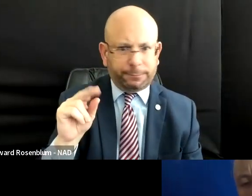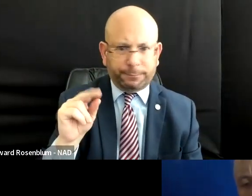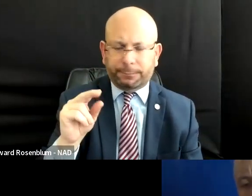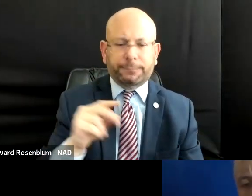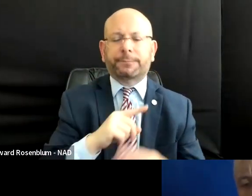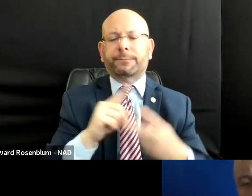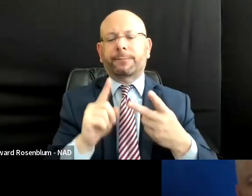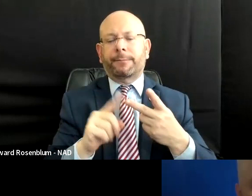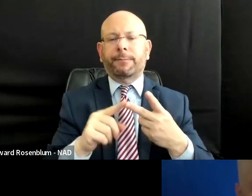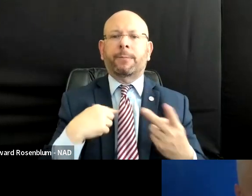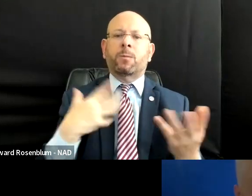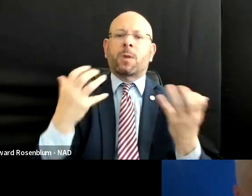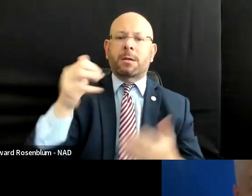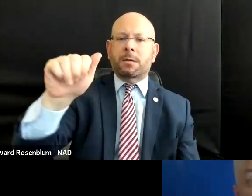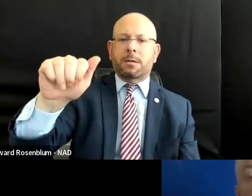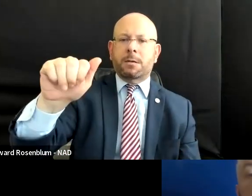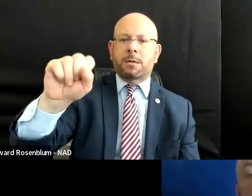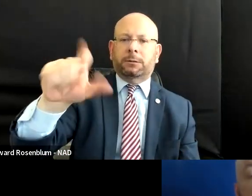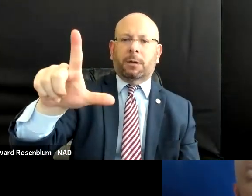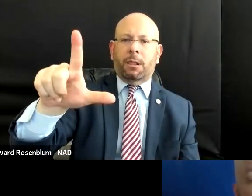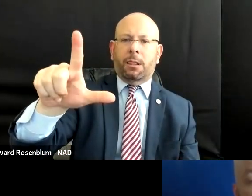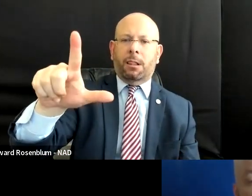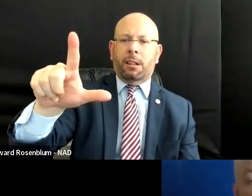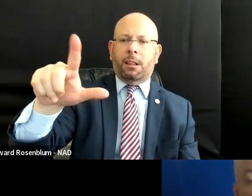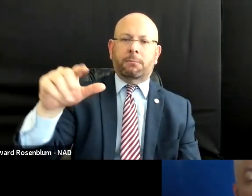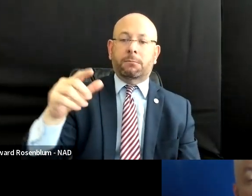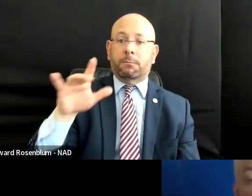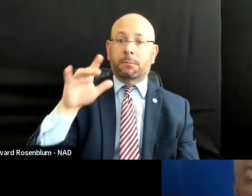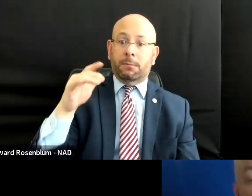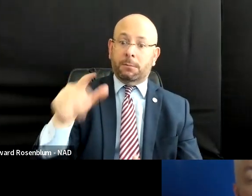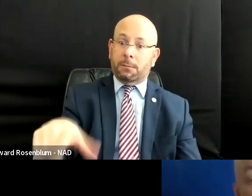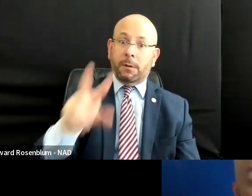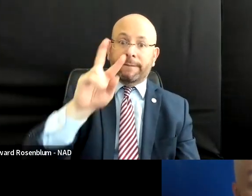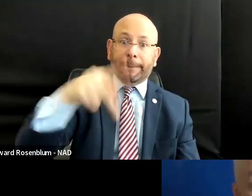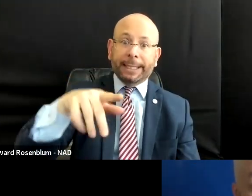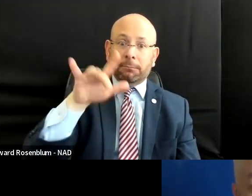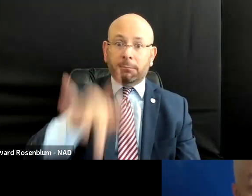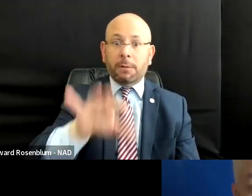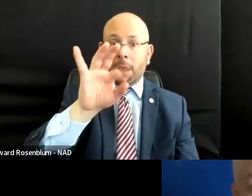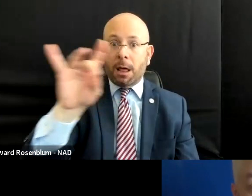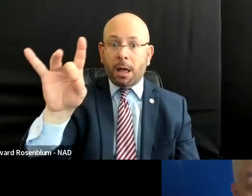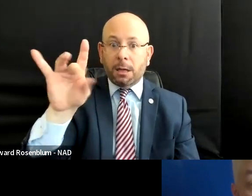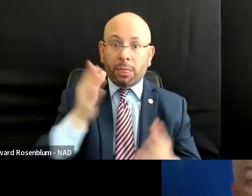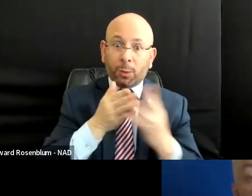easier. So they had the text to 988 number which they realize needed to be made ready by they said no, we're not